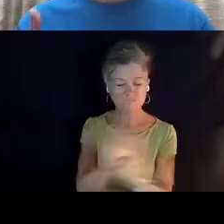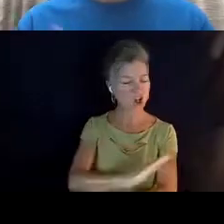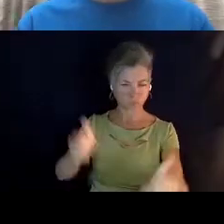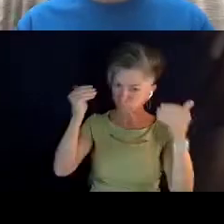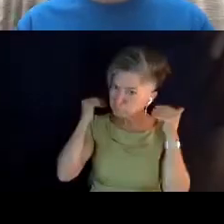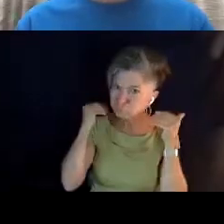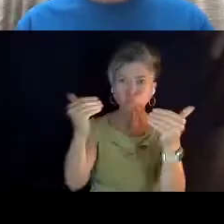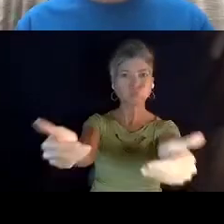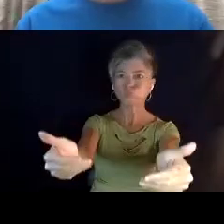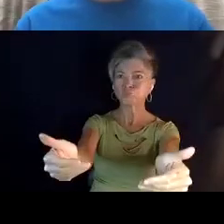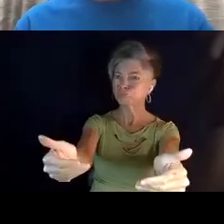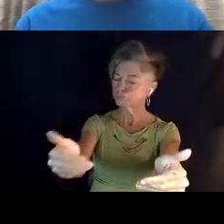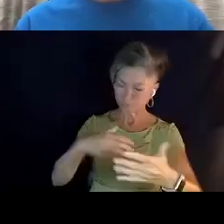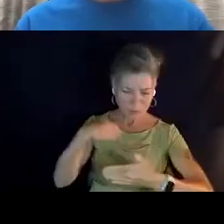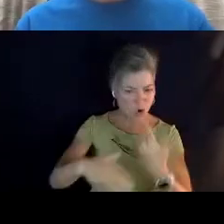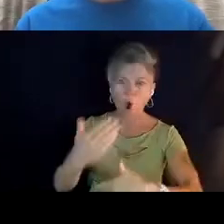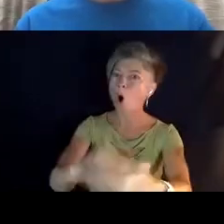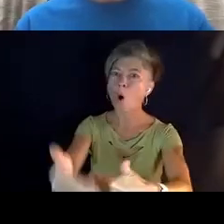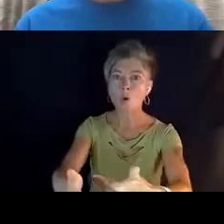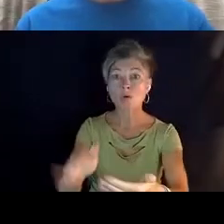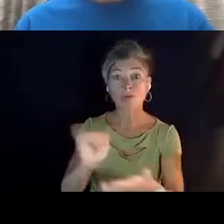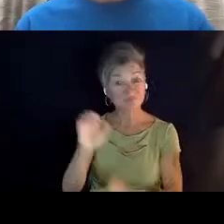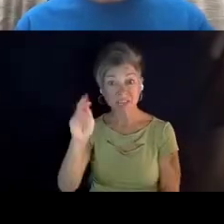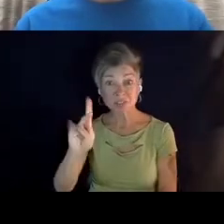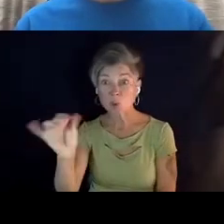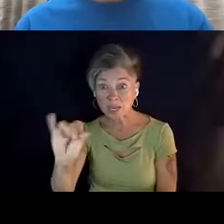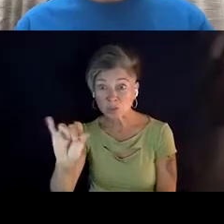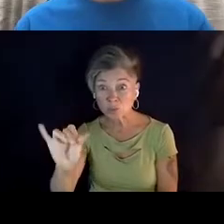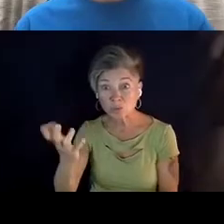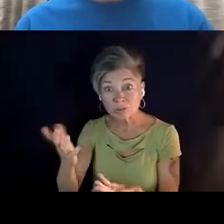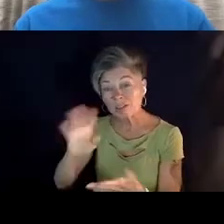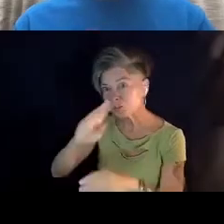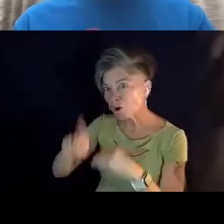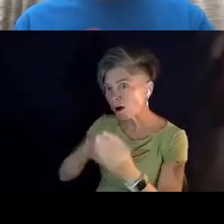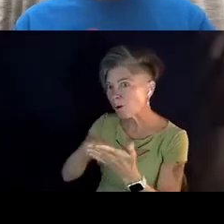out of the the station, and that's okay too. Let's talk about what that might look like.